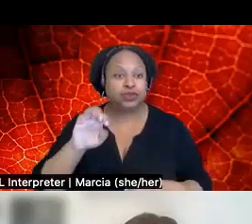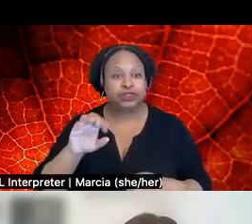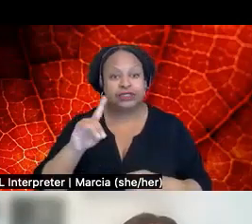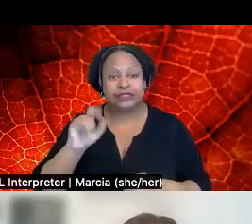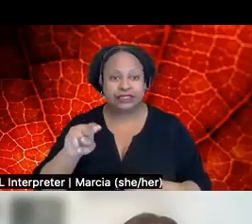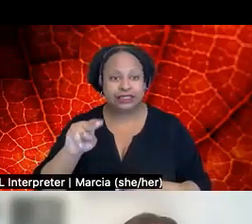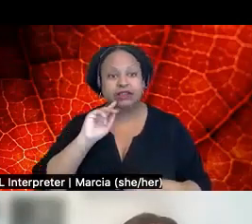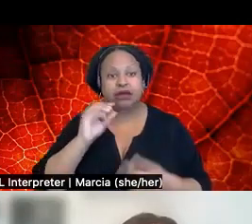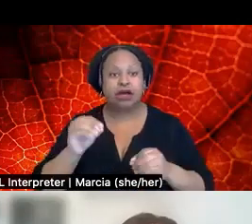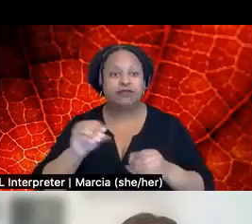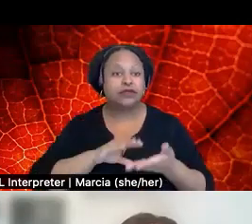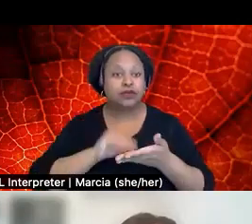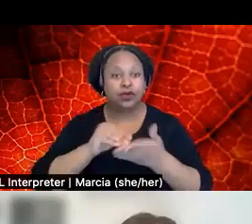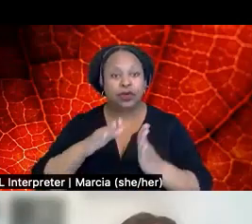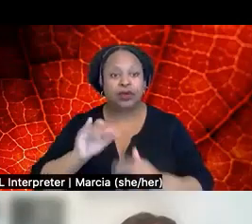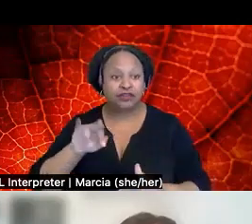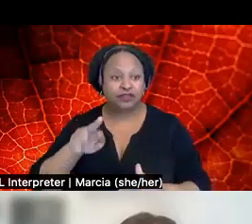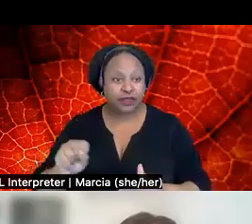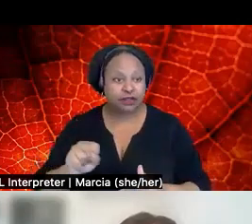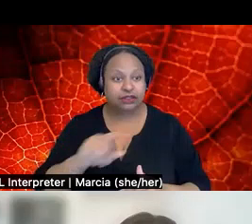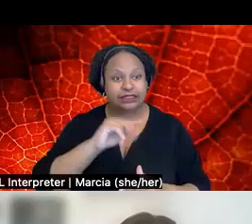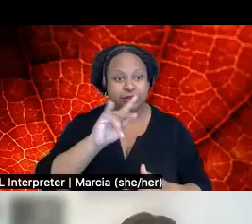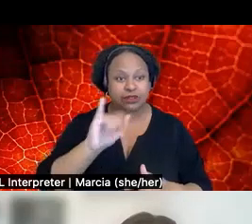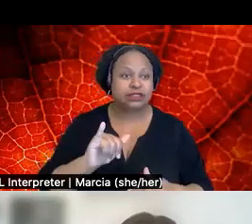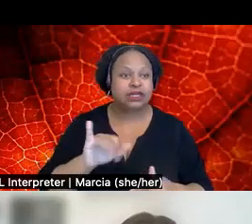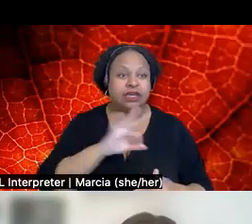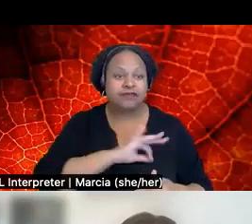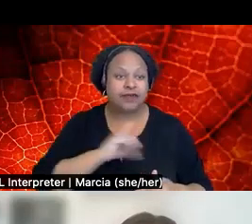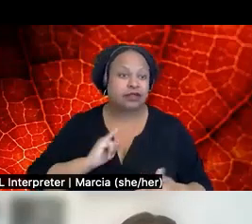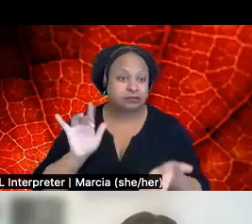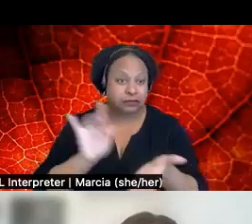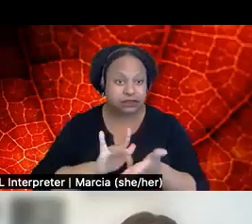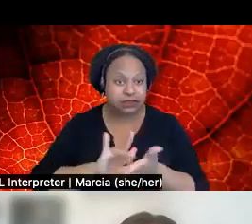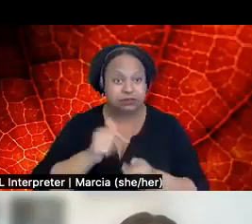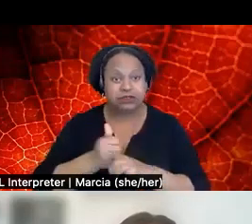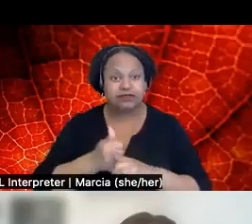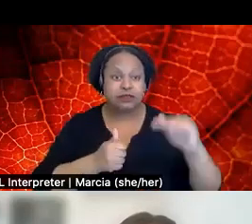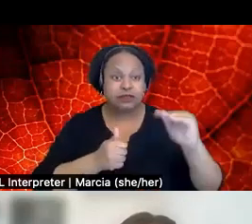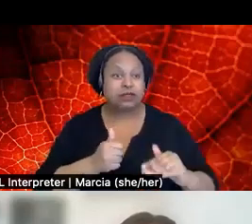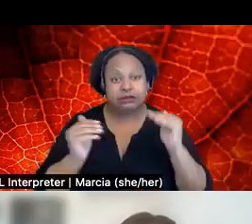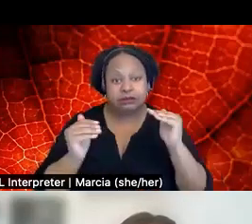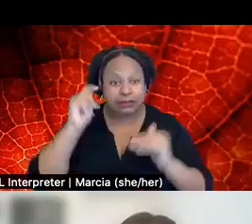He is a child and adolescent psychiatrist, associate professor with the Department